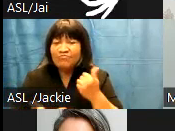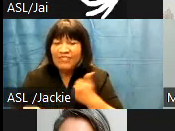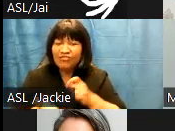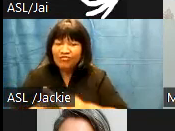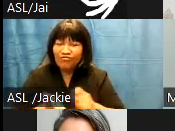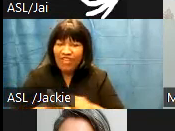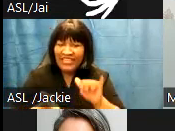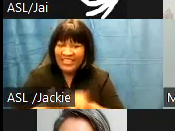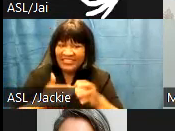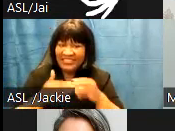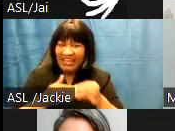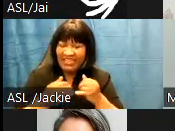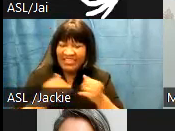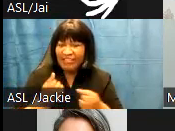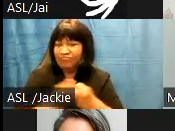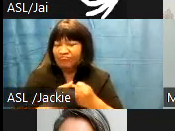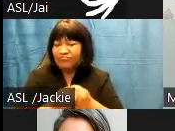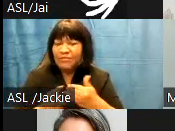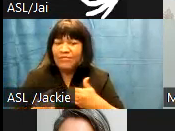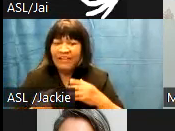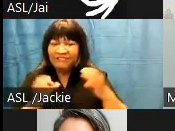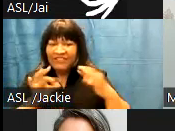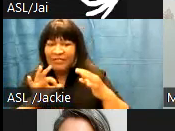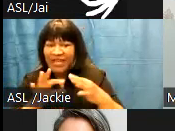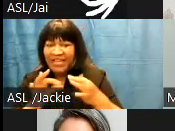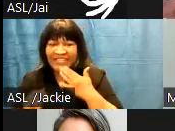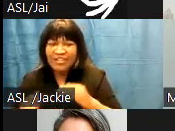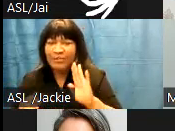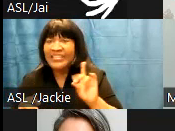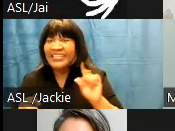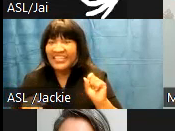supports me through feedback and engagement period where we got all the agency feedback